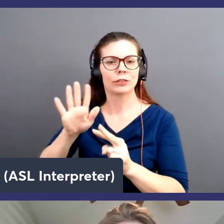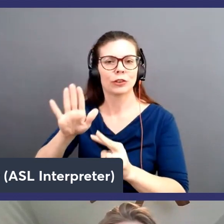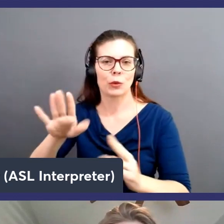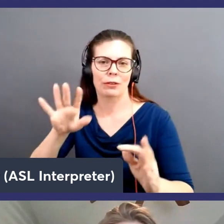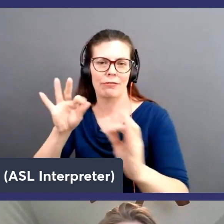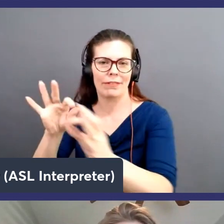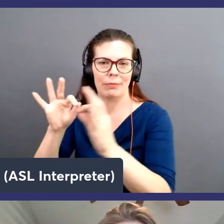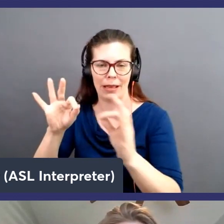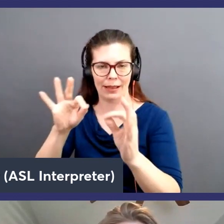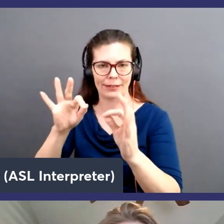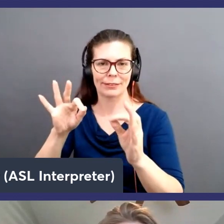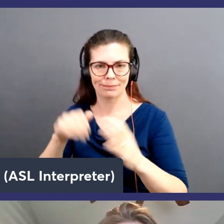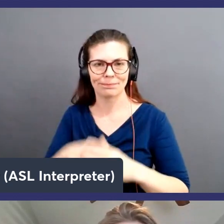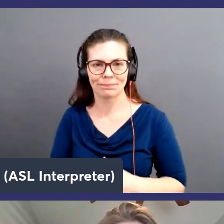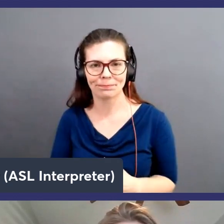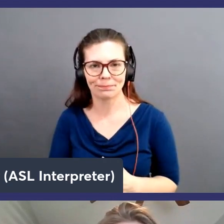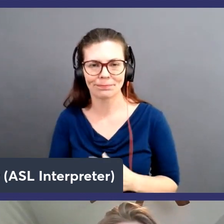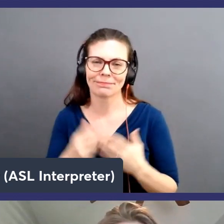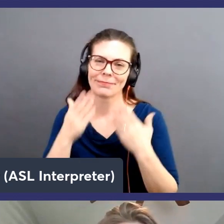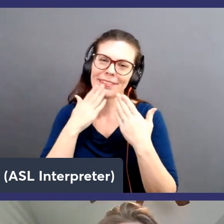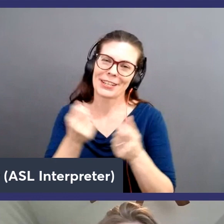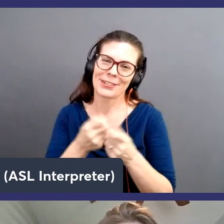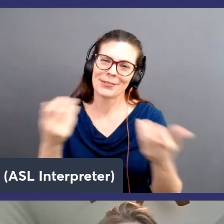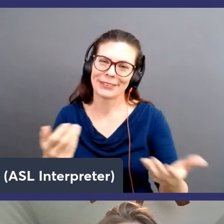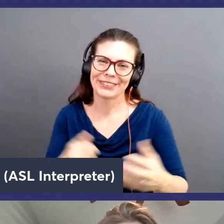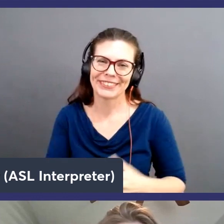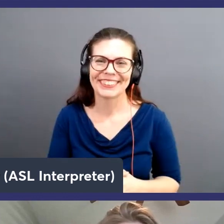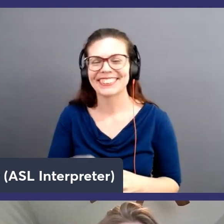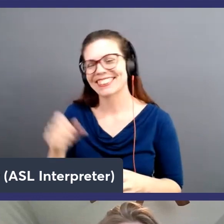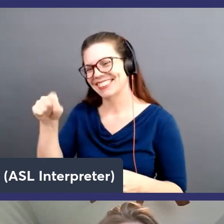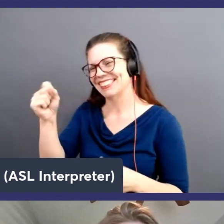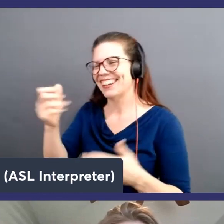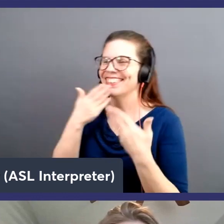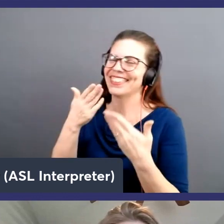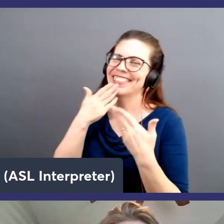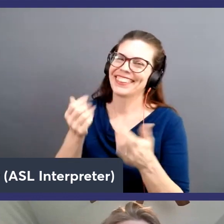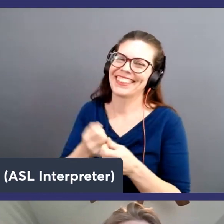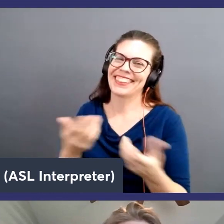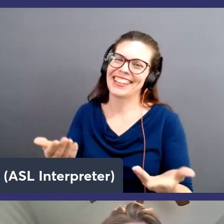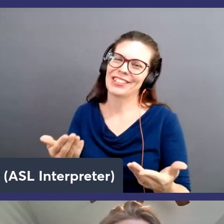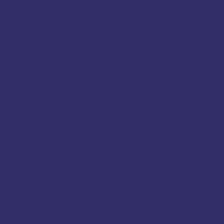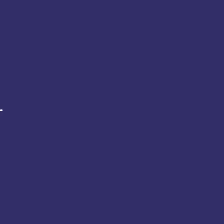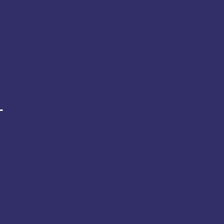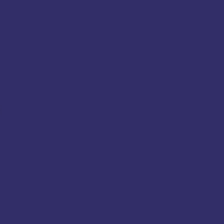from all of our viewers. Thank you so much. Awesome, thank you very much, Avinash.